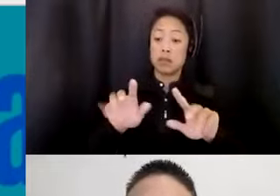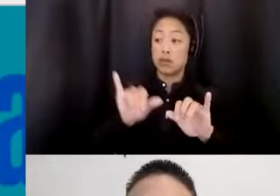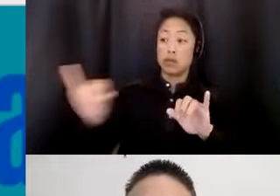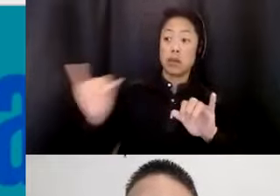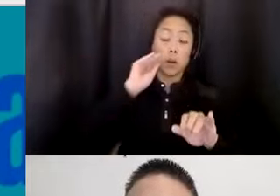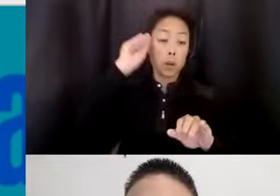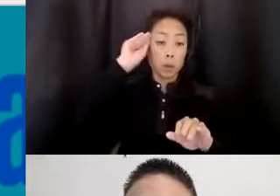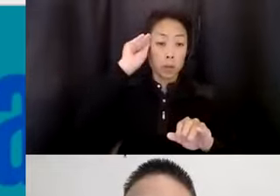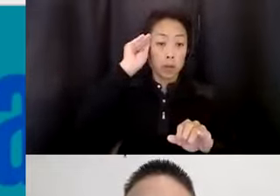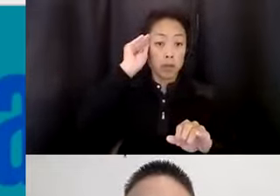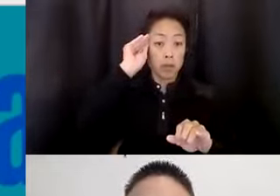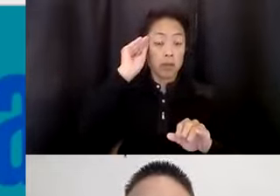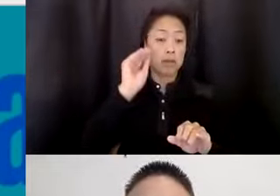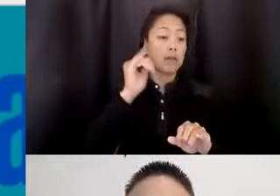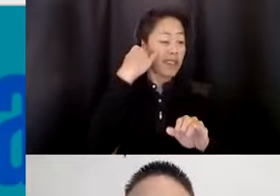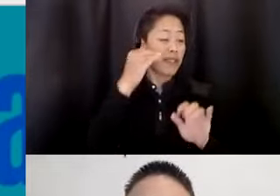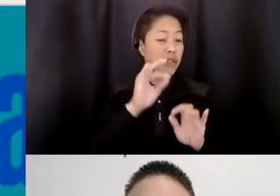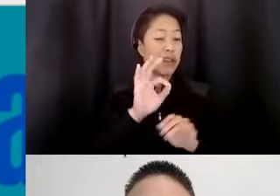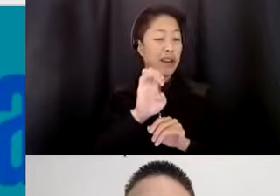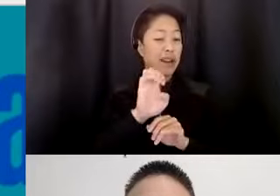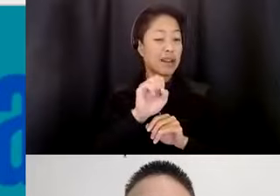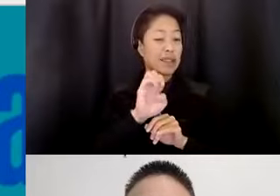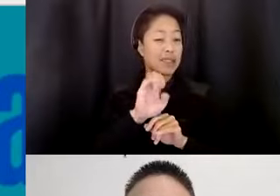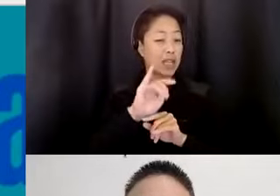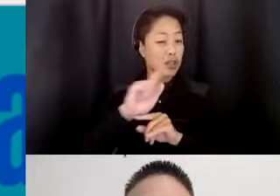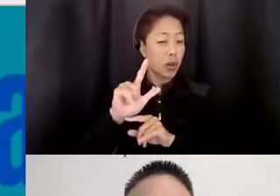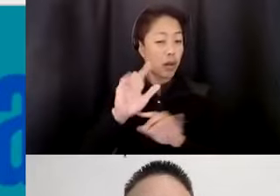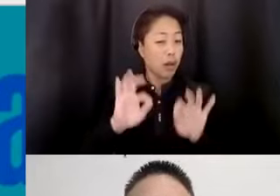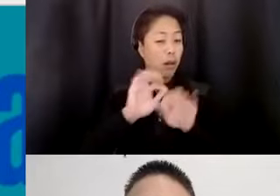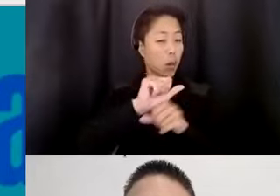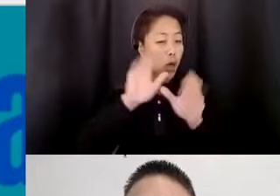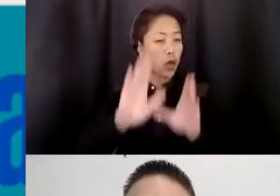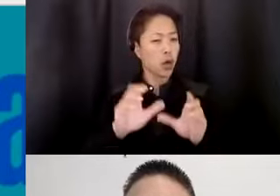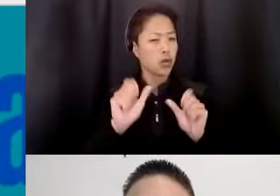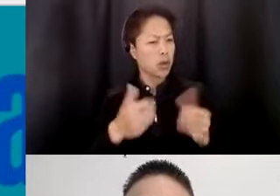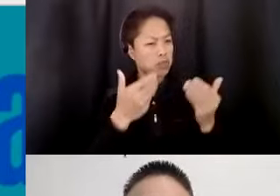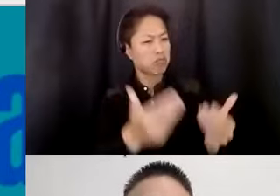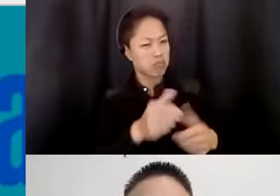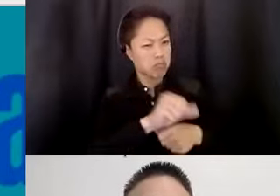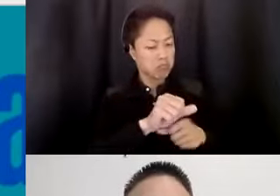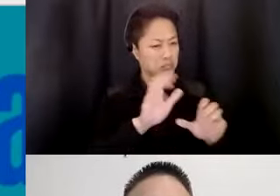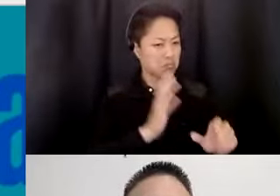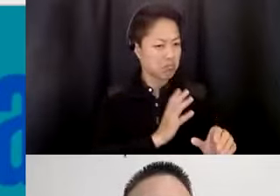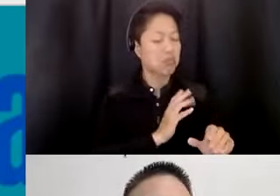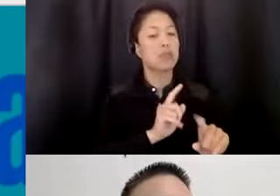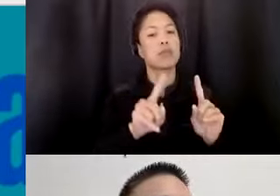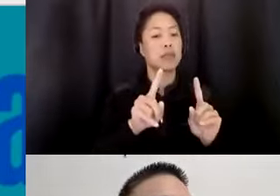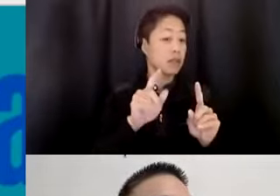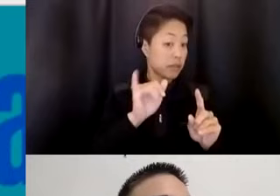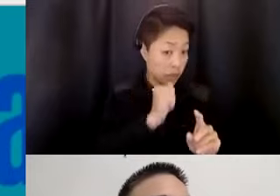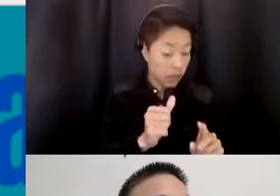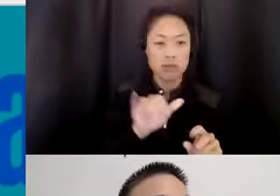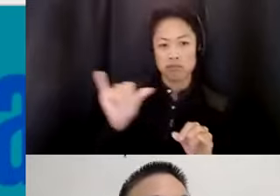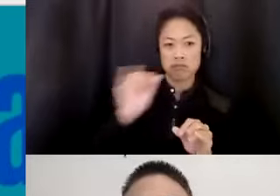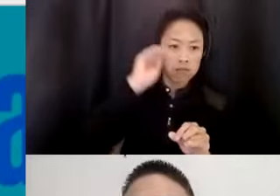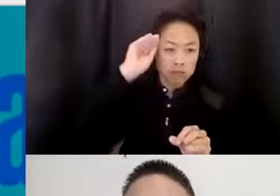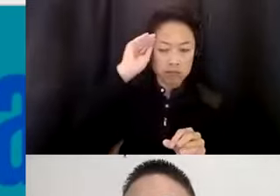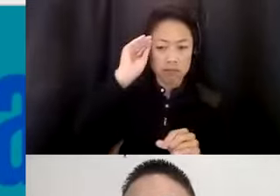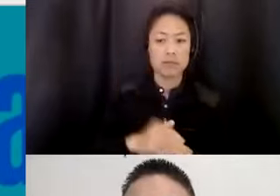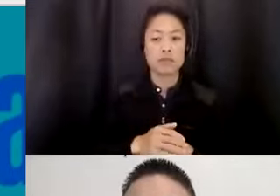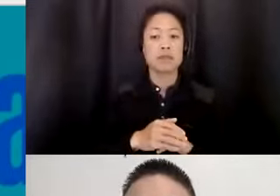an essential worker or meet other exemptions. So we can go into the details about that.